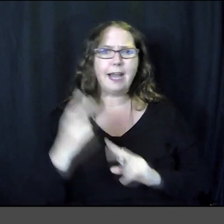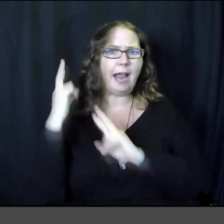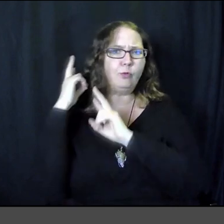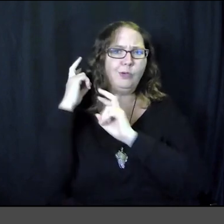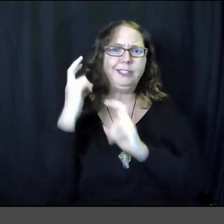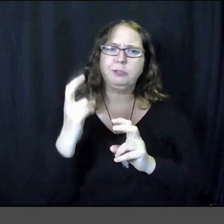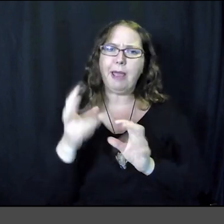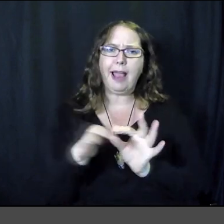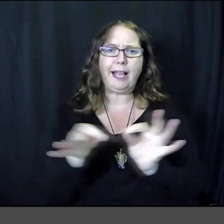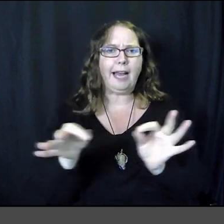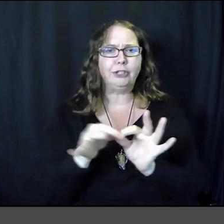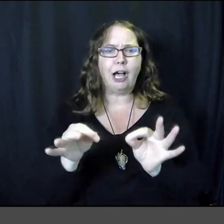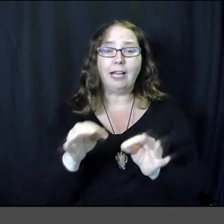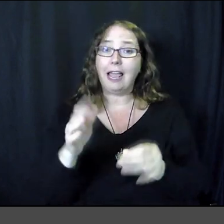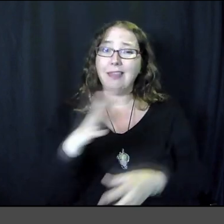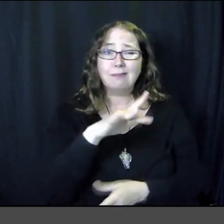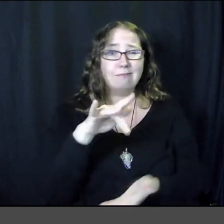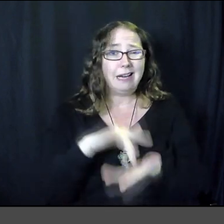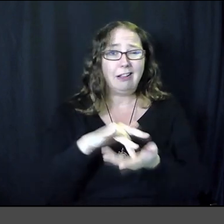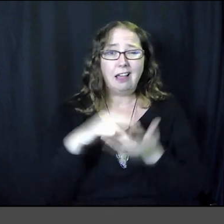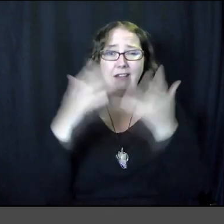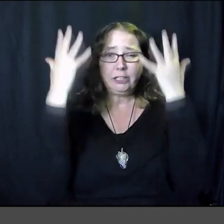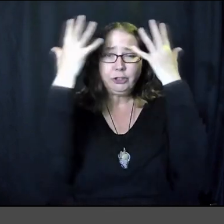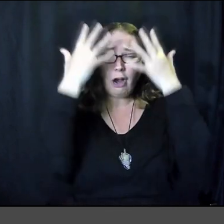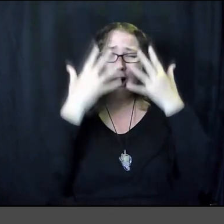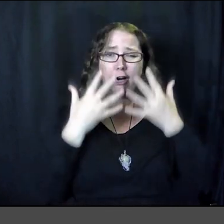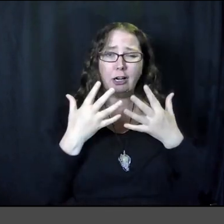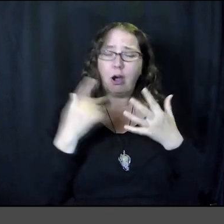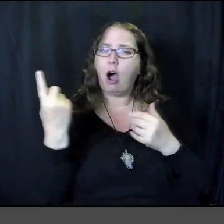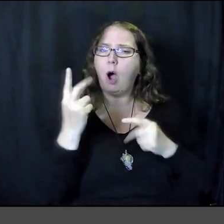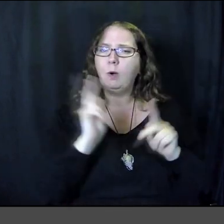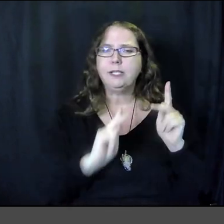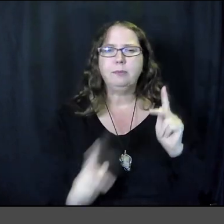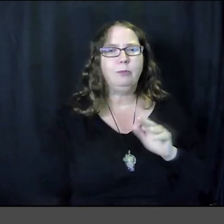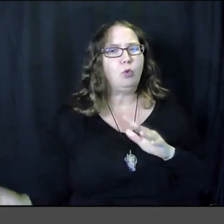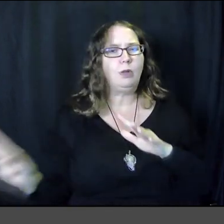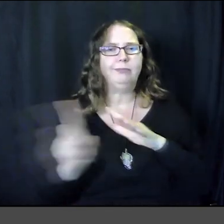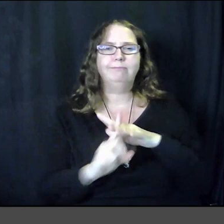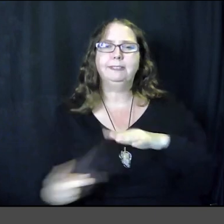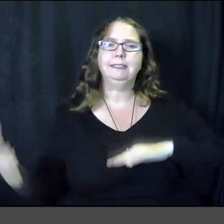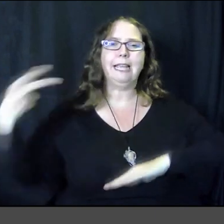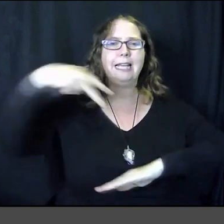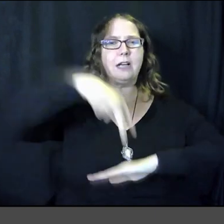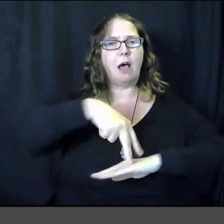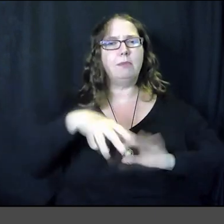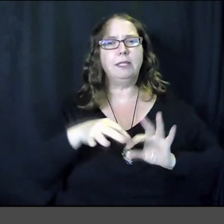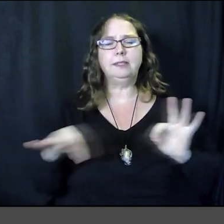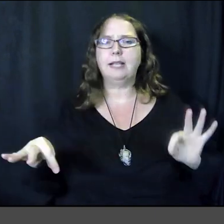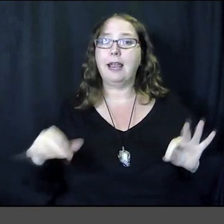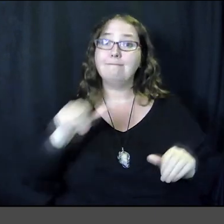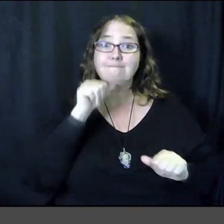THERE ARE ALWAYS FOLKS WHO STAND UP AND SAY, NOT ON MY WATCH. AND IT'S KNOWING THAT HISTORY